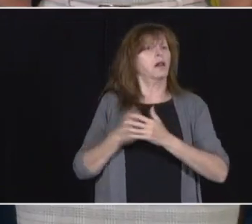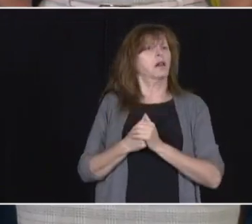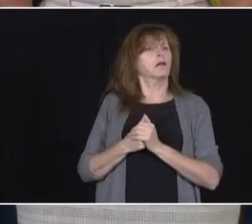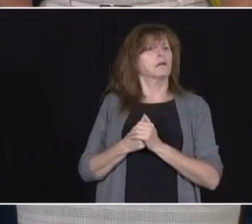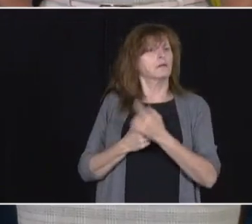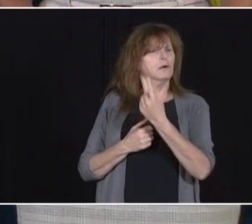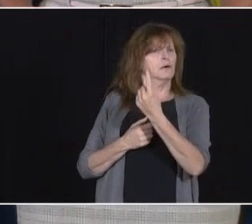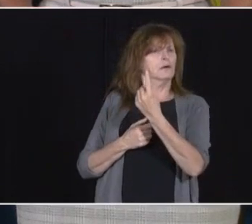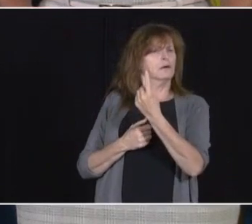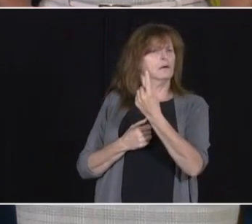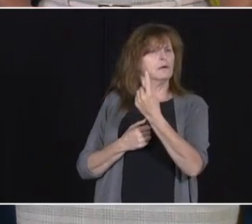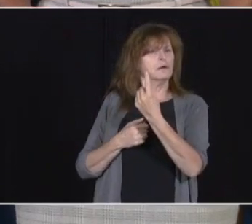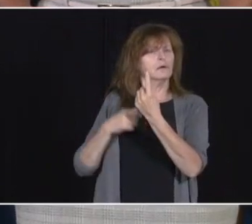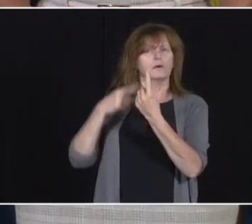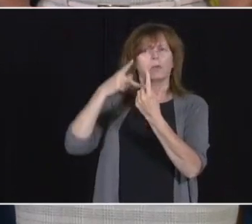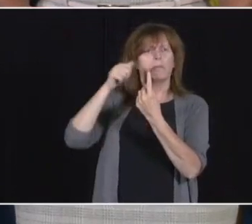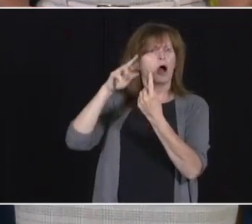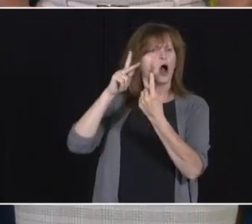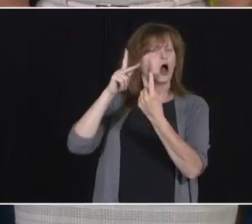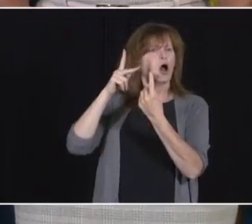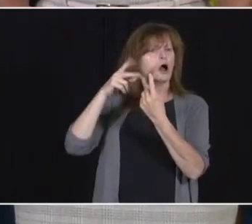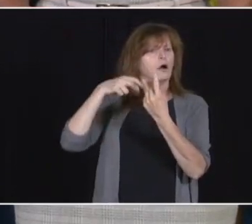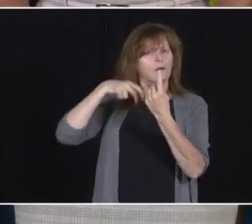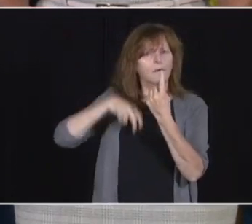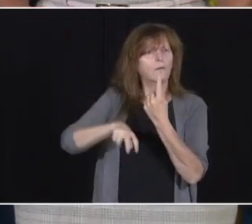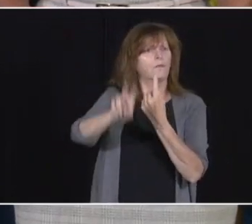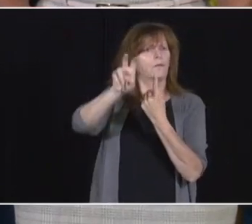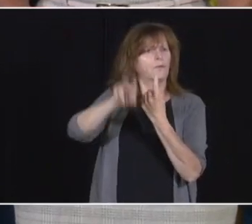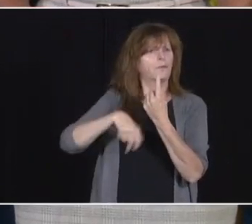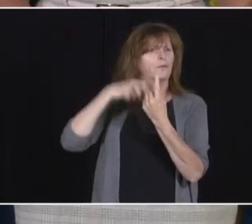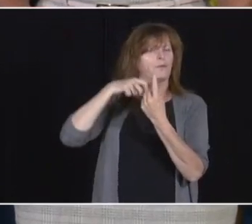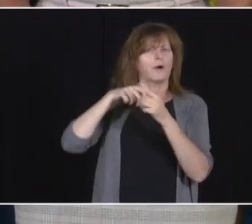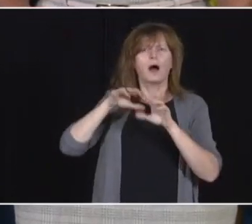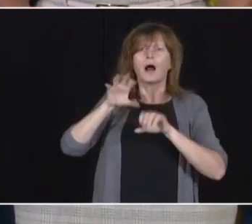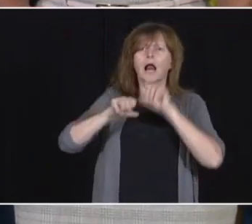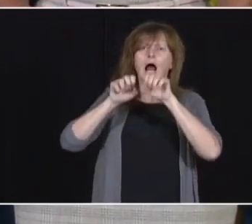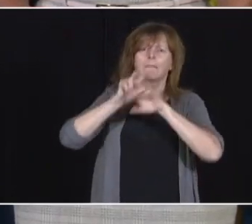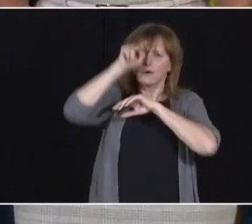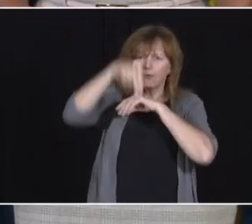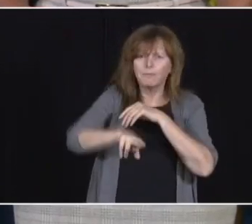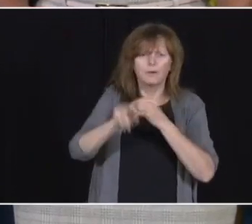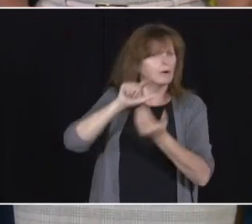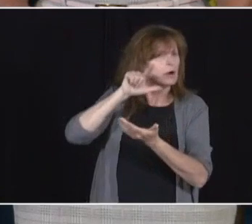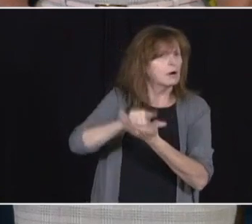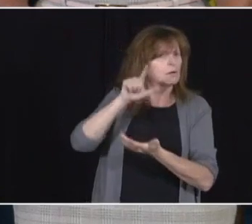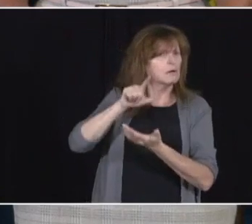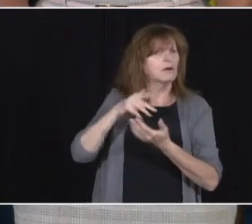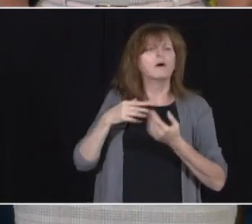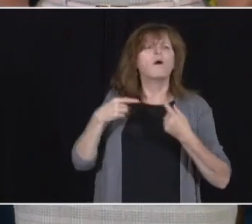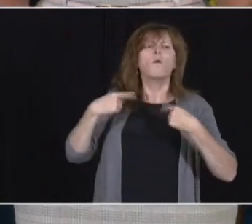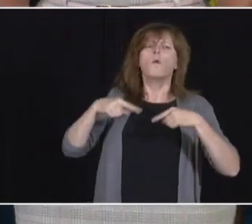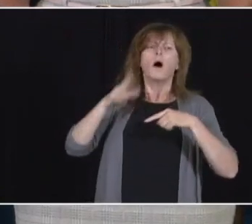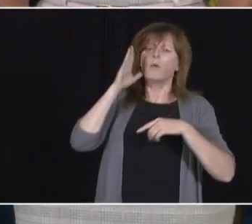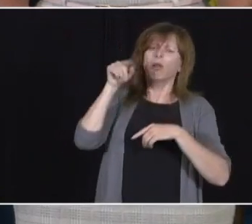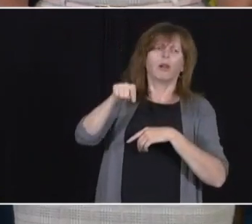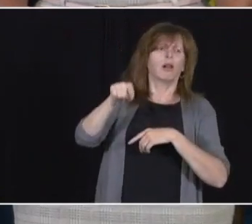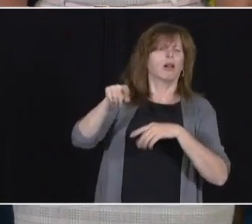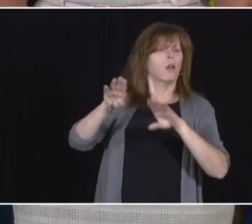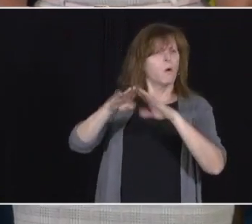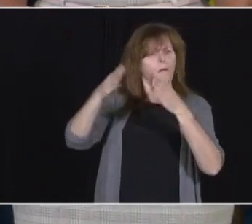The only place I was happy was a jungle gym. I think a lot of families are wondering when kids can go back to the playground and actually